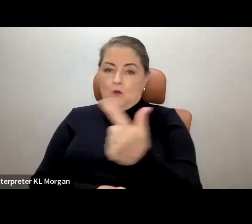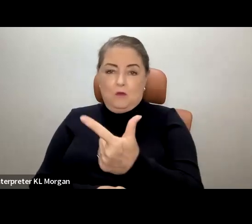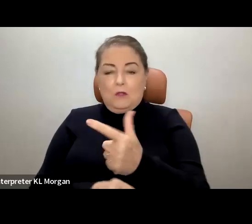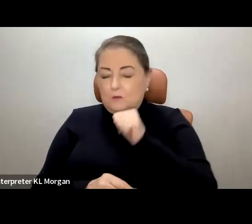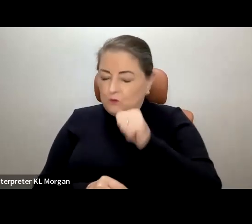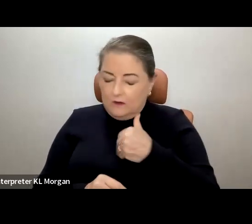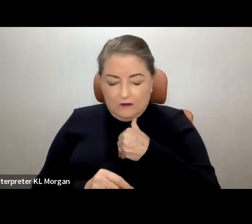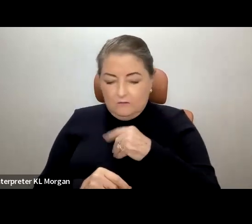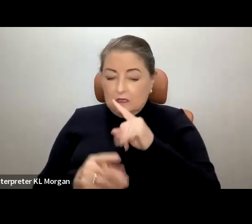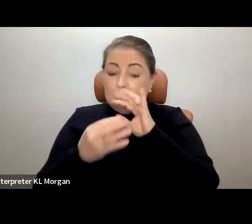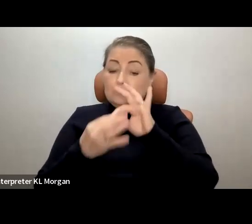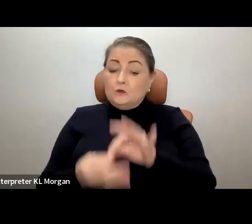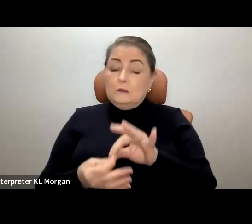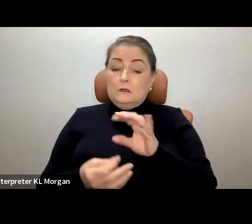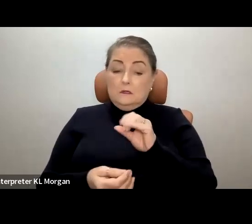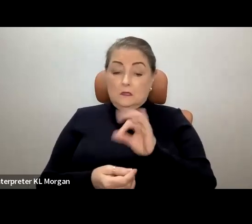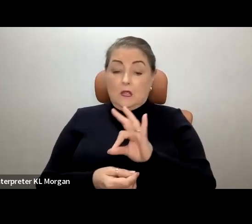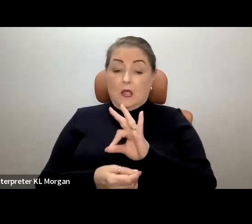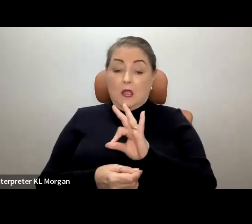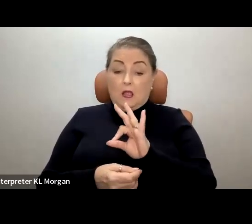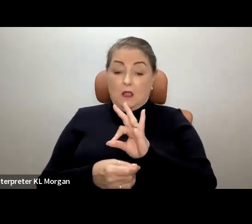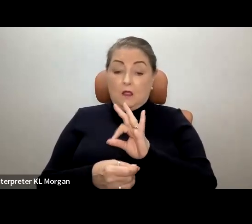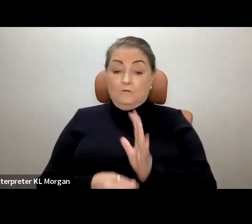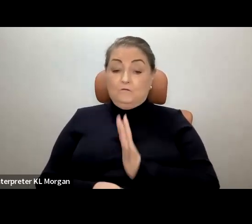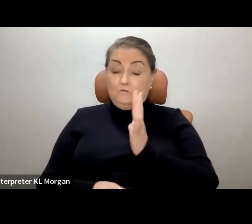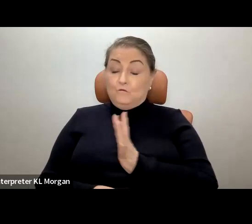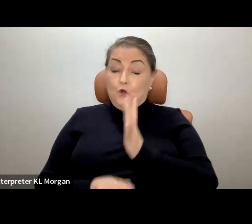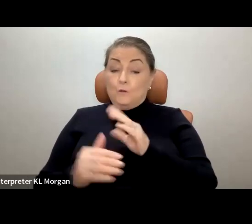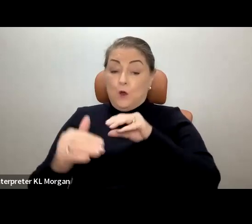that, in terms of formal access request and formal